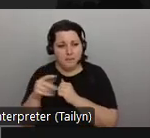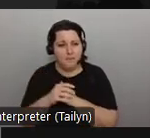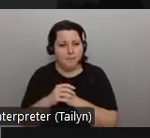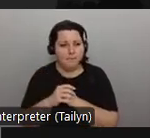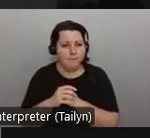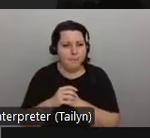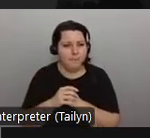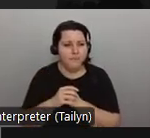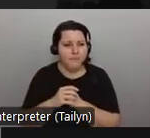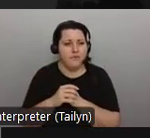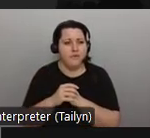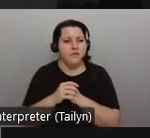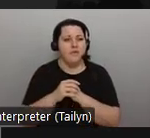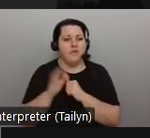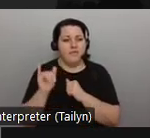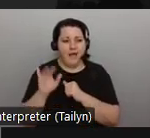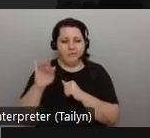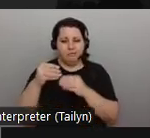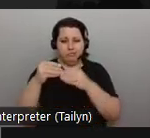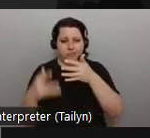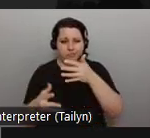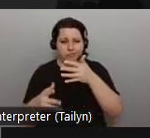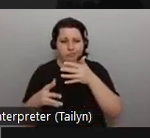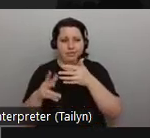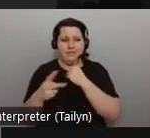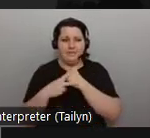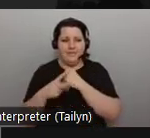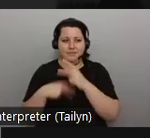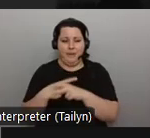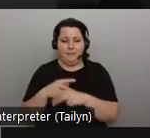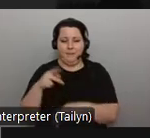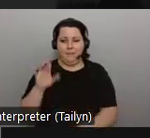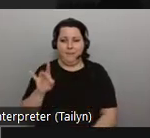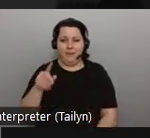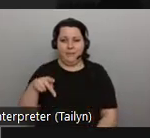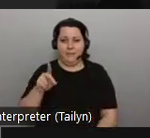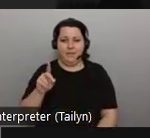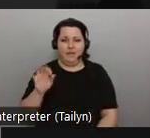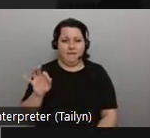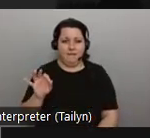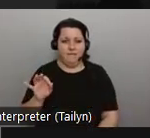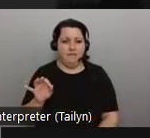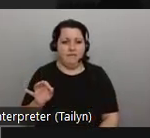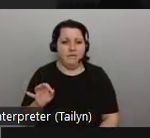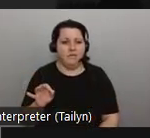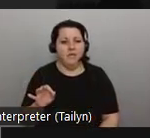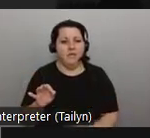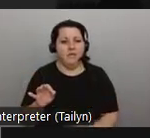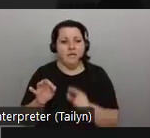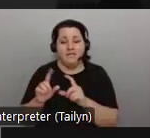you can go to save as, go to more options, or browse, or whatever, go to desktop, and this is where I can save as